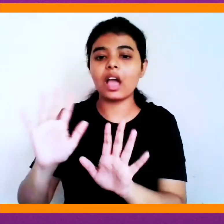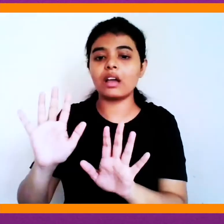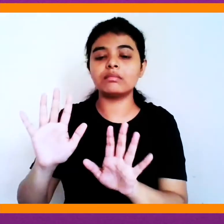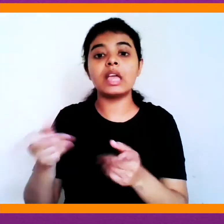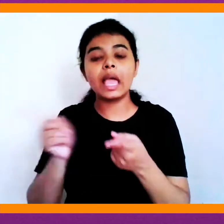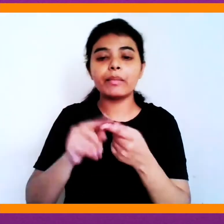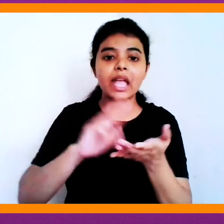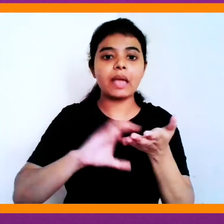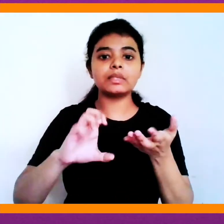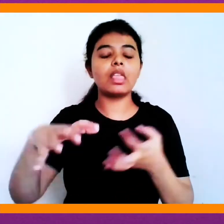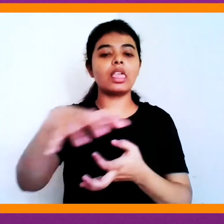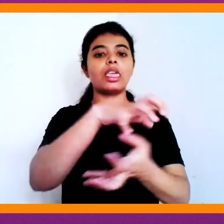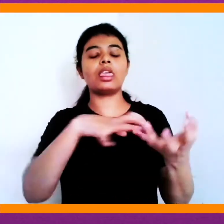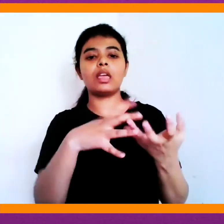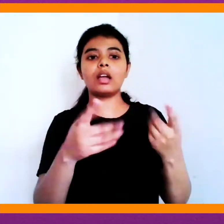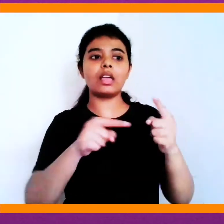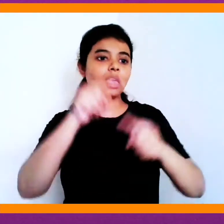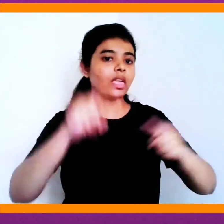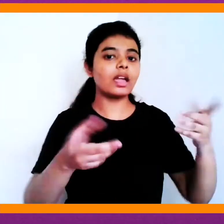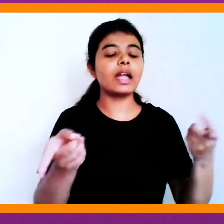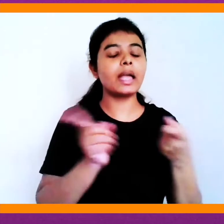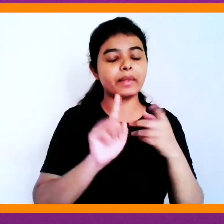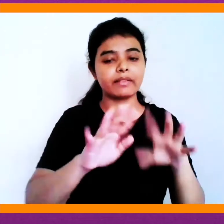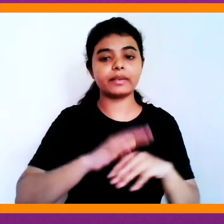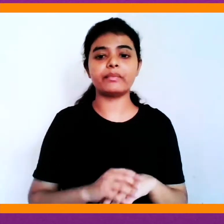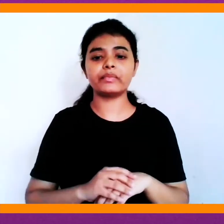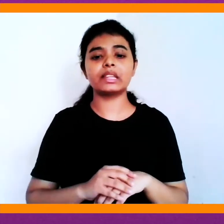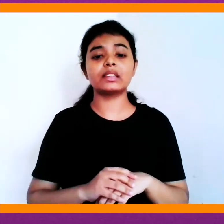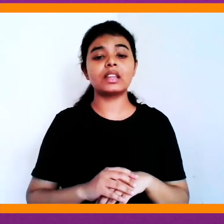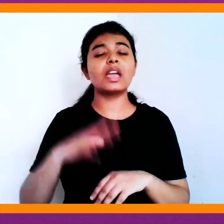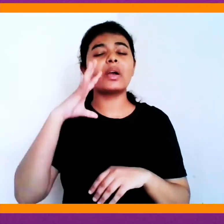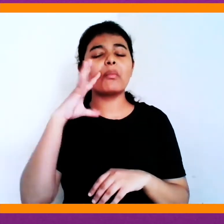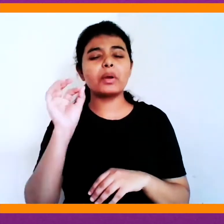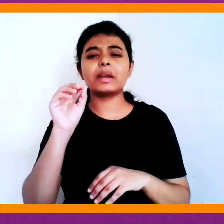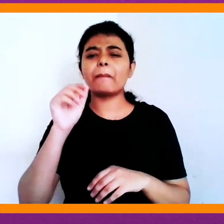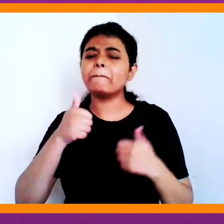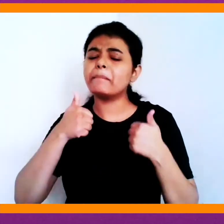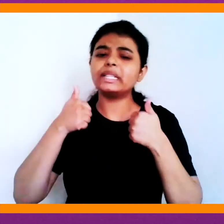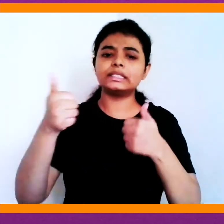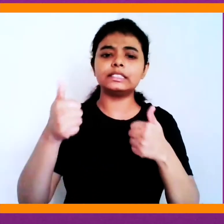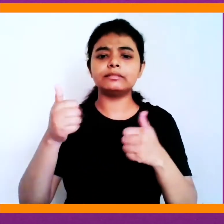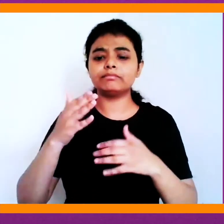more than once in three to four months to ensure that your period cycles don't get alright and